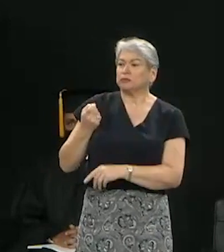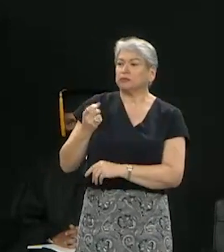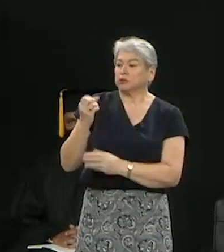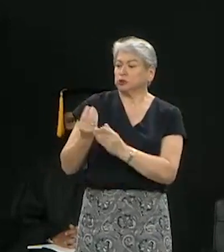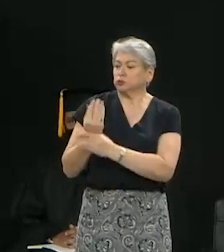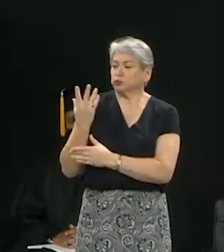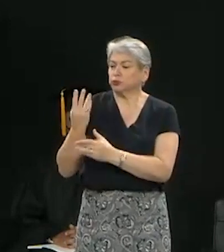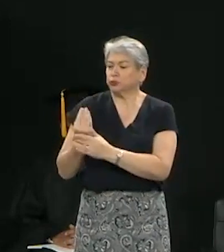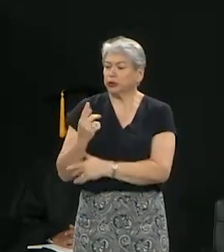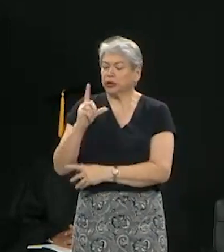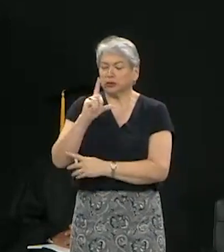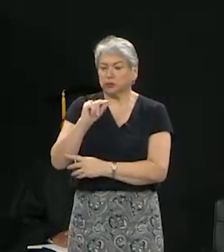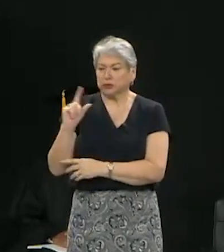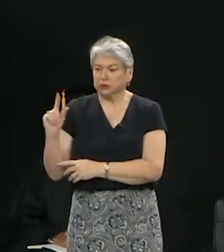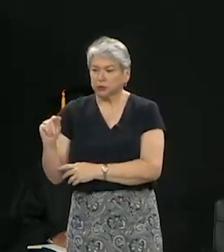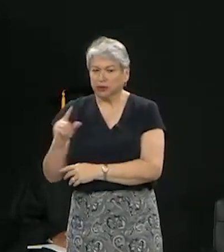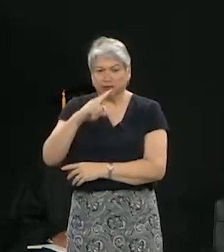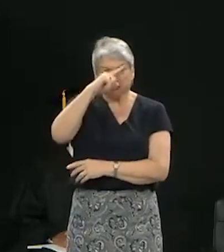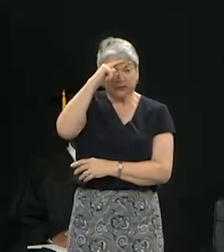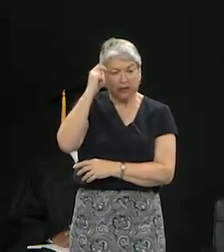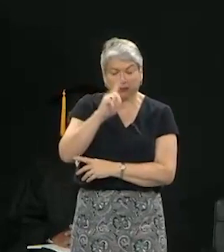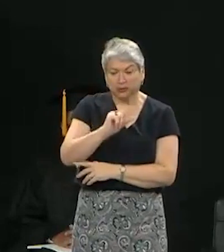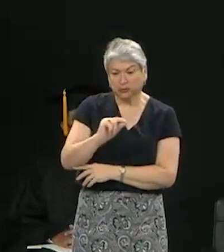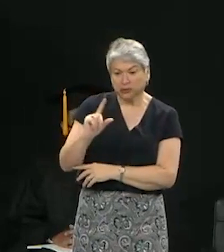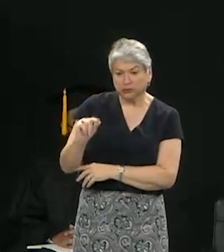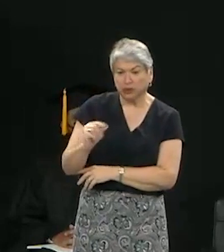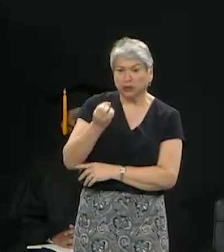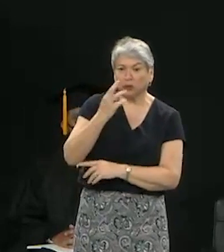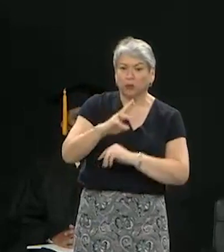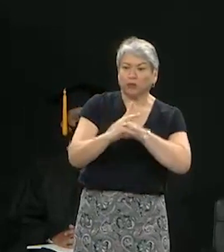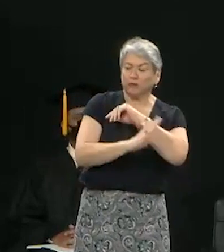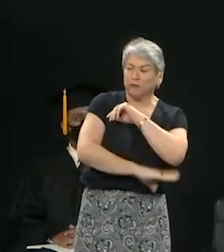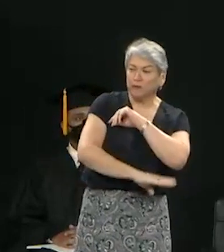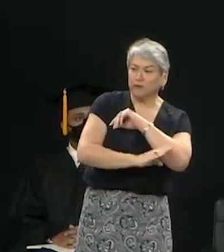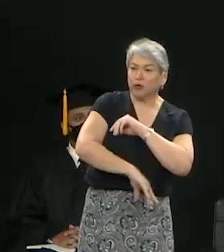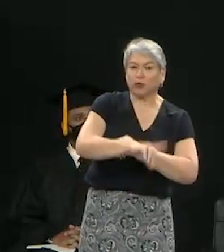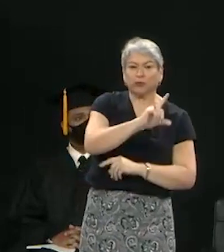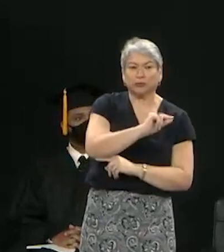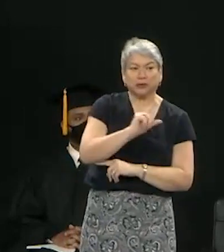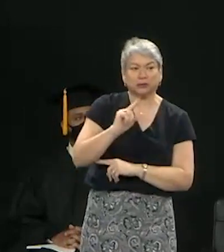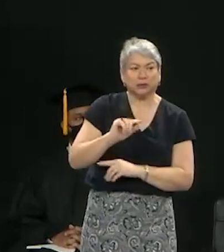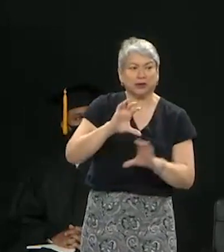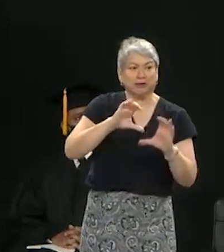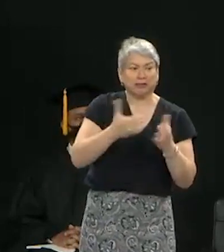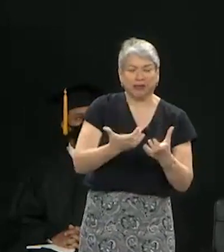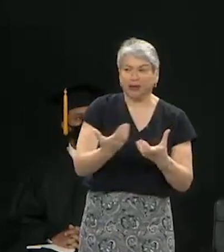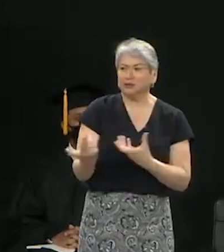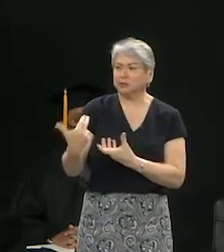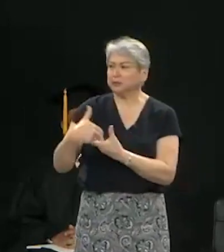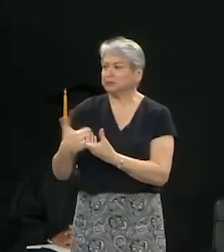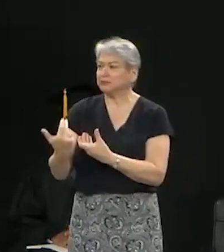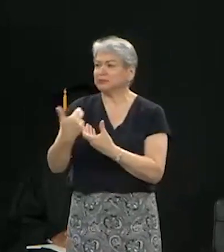Summer 2020, or Fall 2020 Class who is participating this evening.